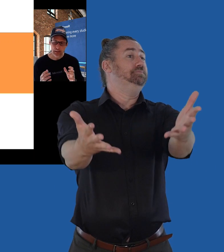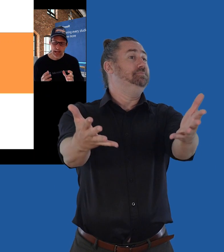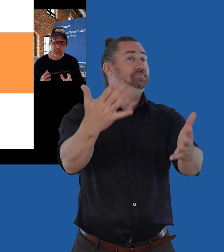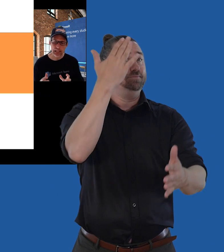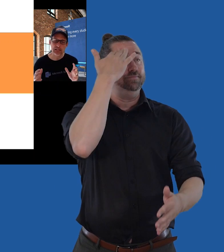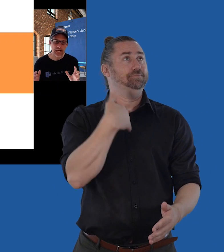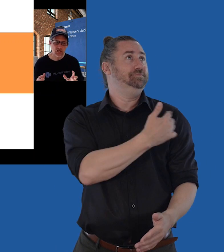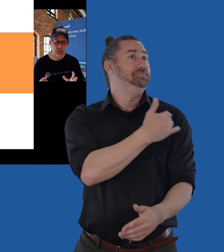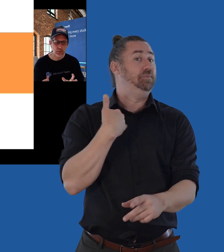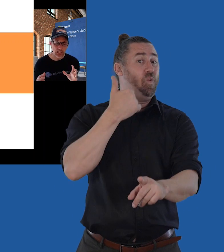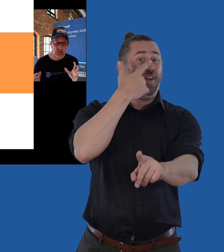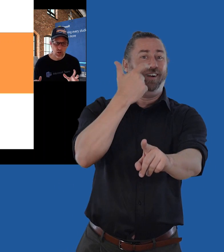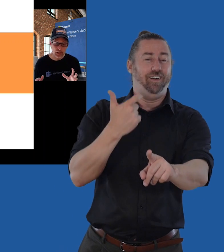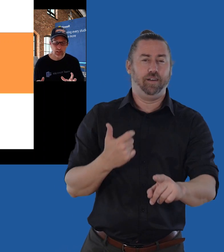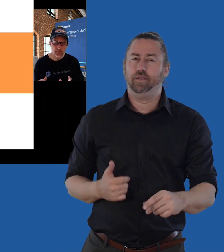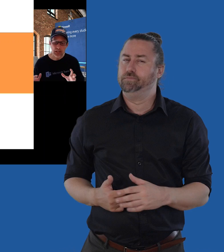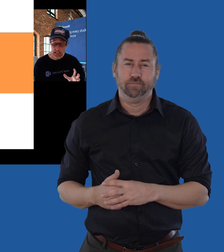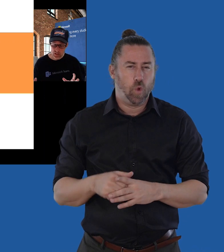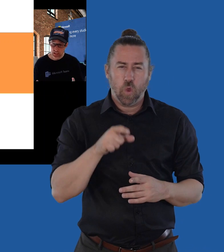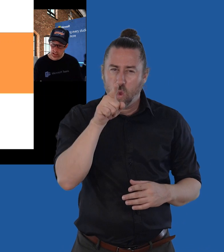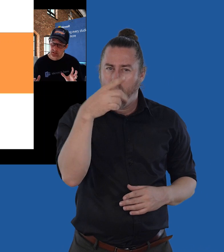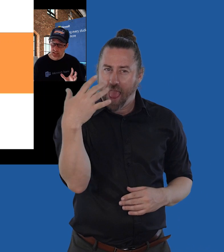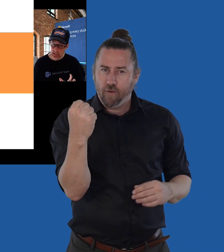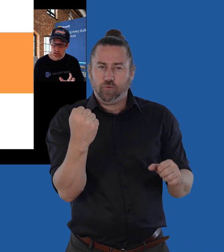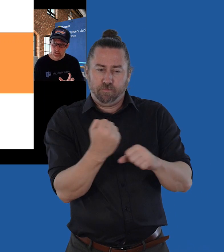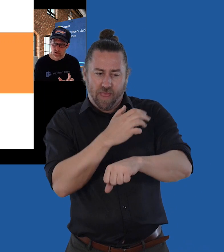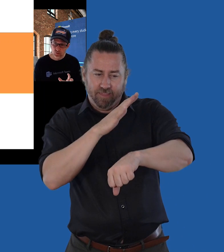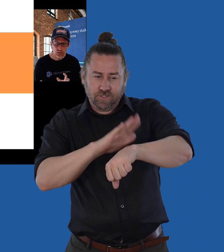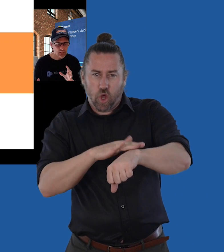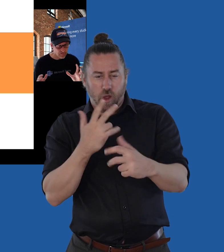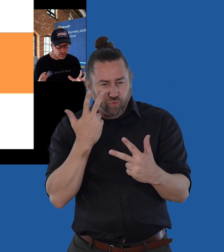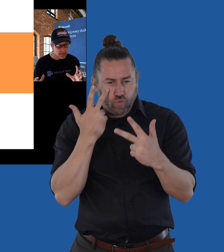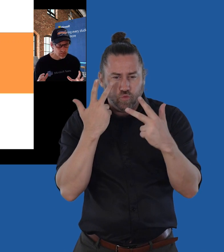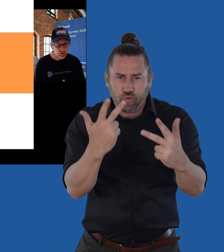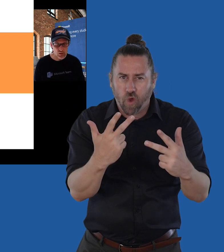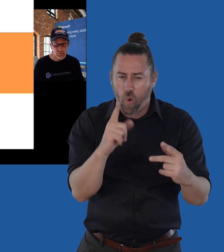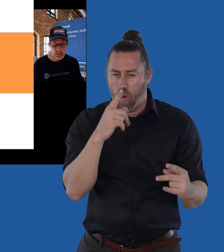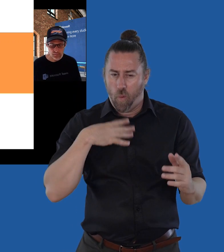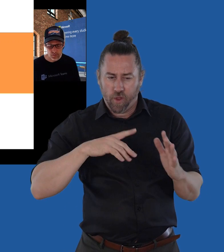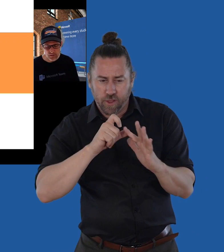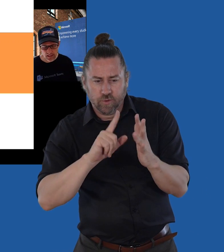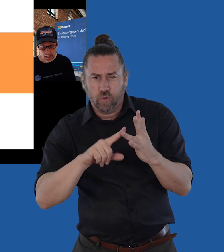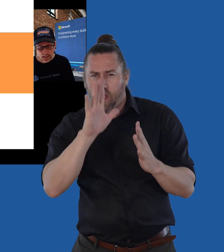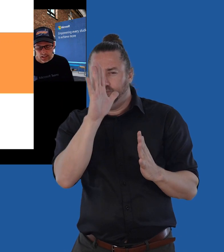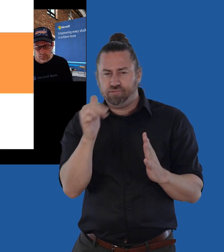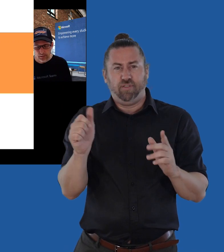but actually being intentional about showing them, here's what it is, and here's what it can do, very similar to what I've done to you today can